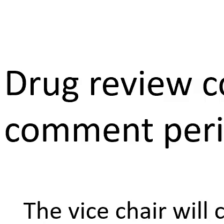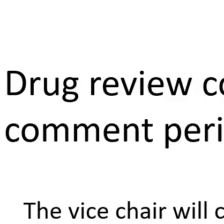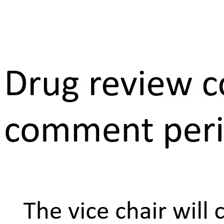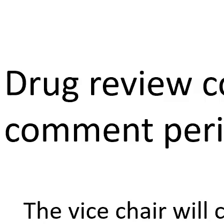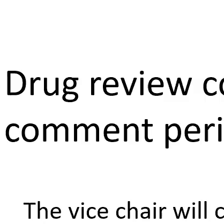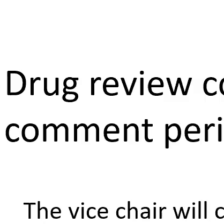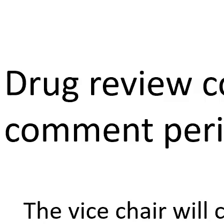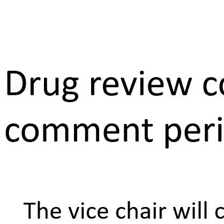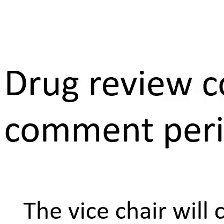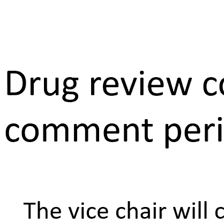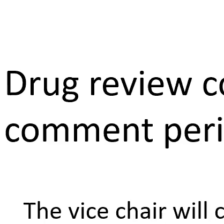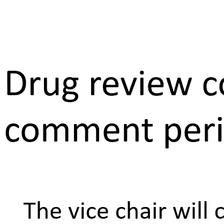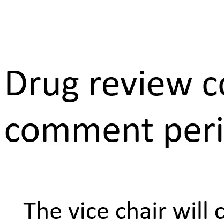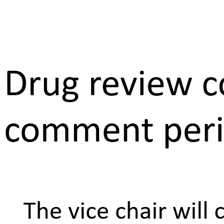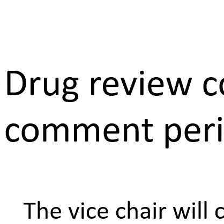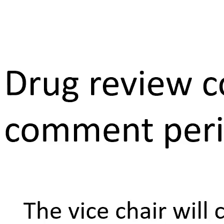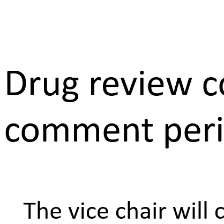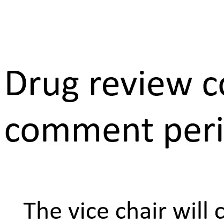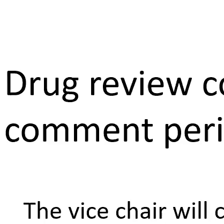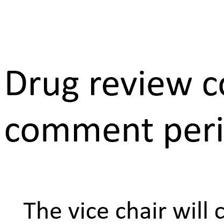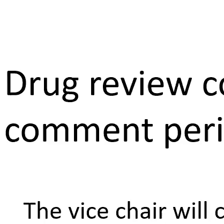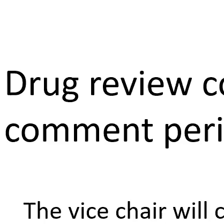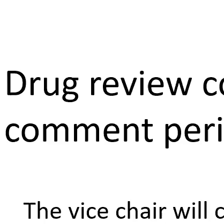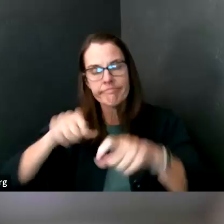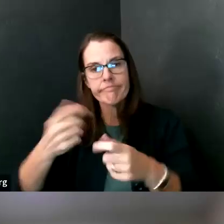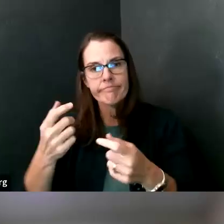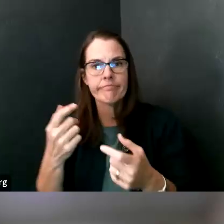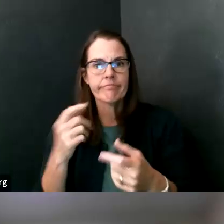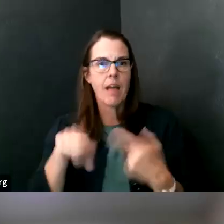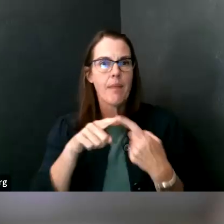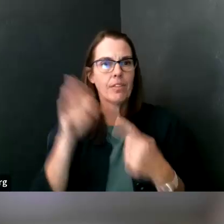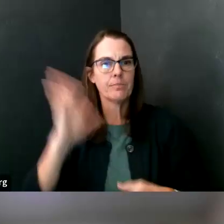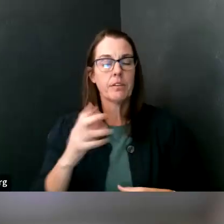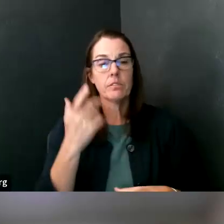board members are welcome to ask questions of the speakers. So the individual who signed up